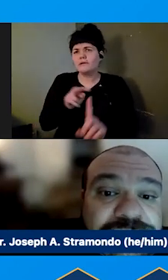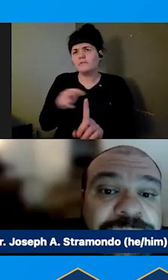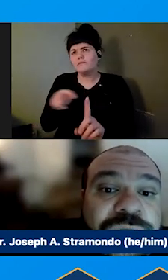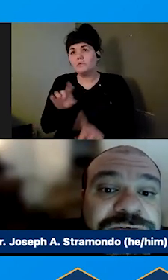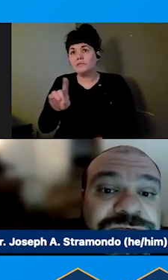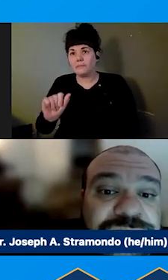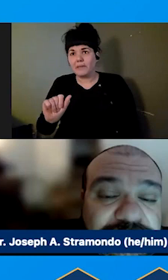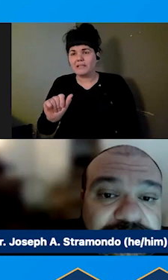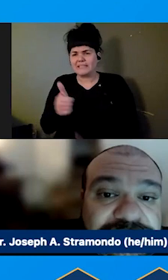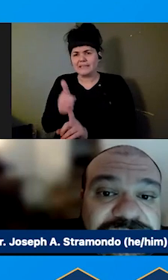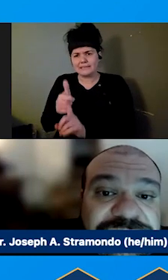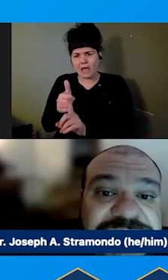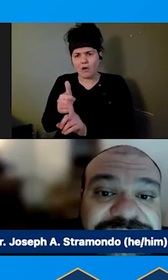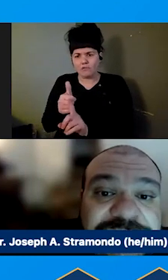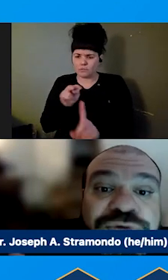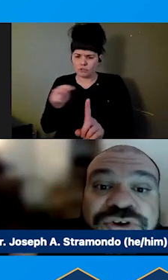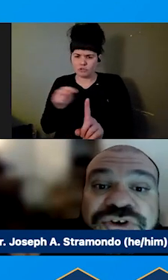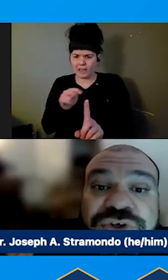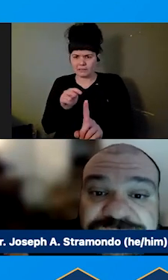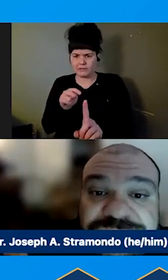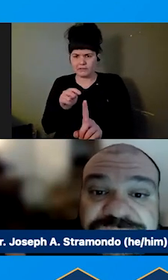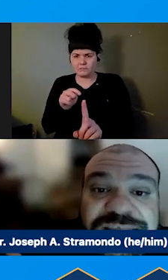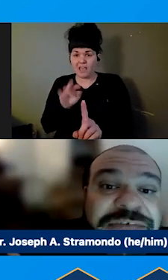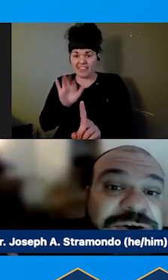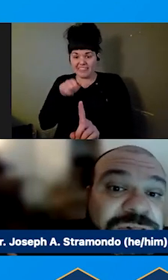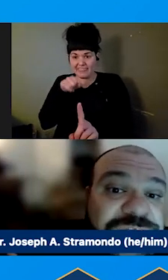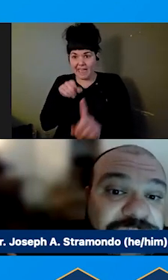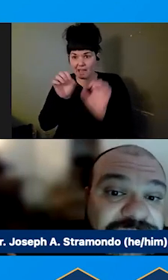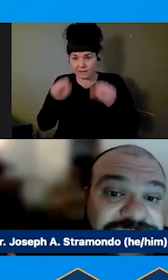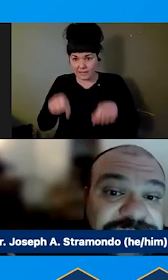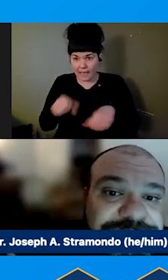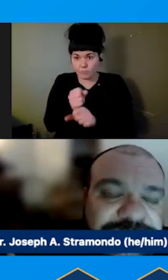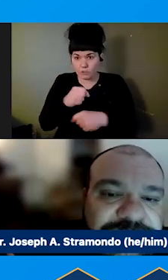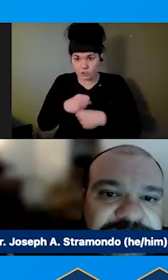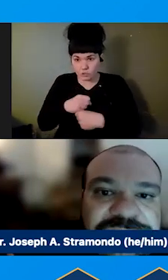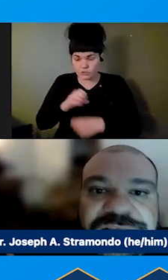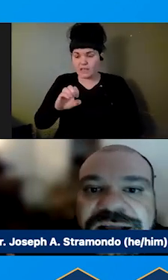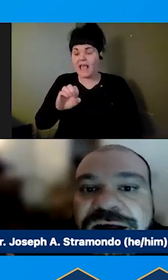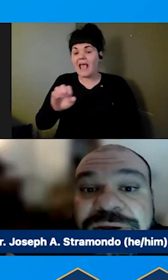disability as a perspective or a point of view that can produce